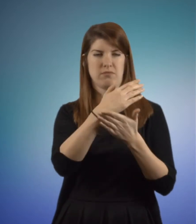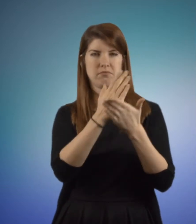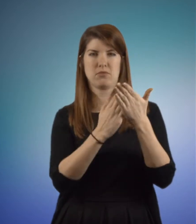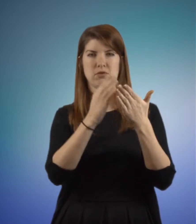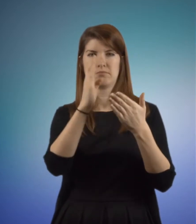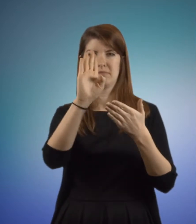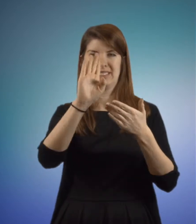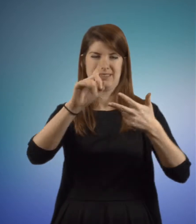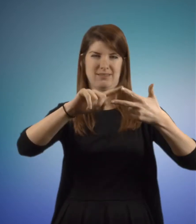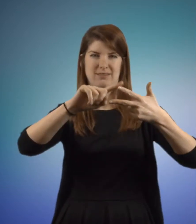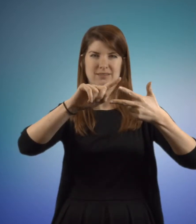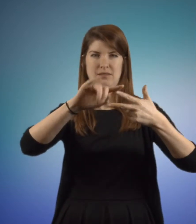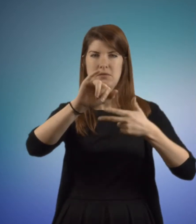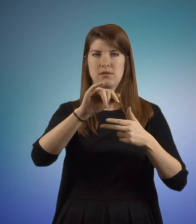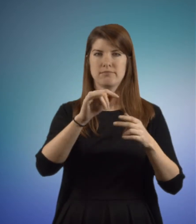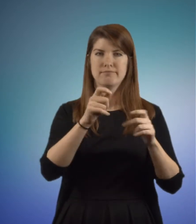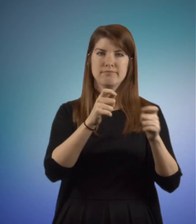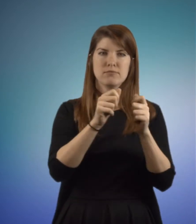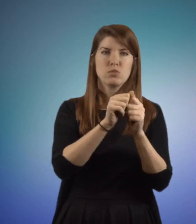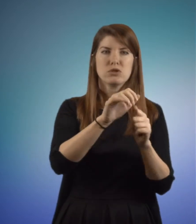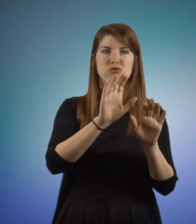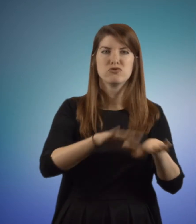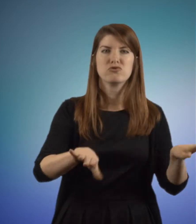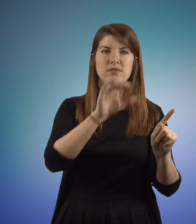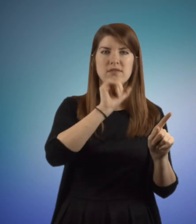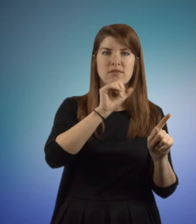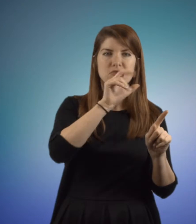with which deal with children ages 3 to 21.